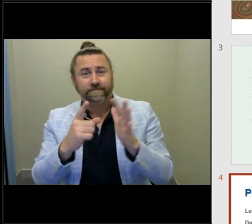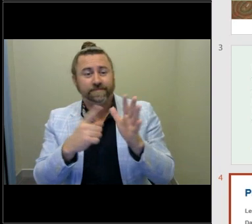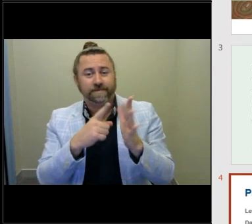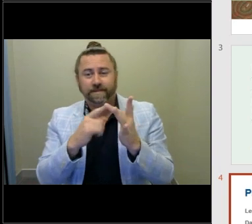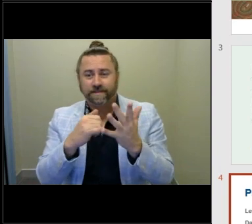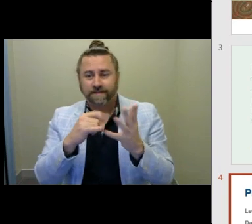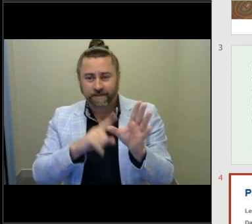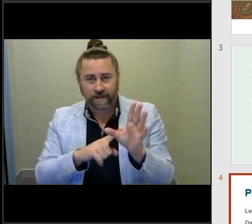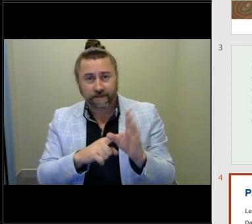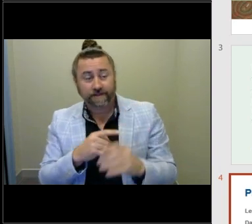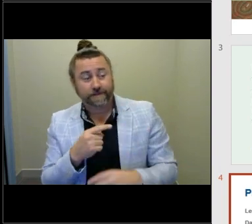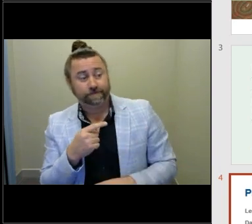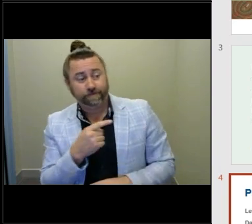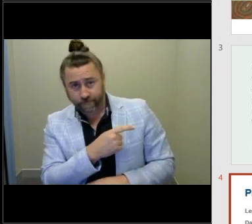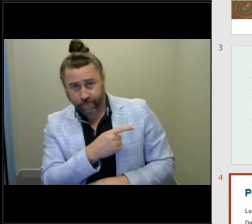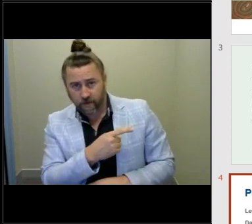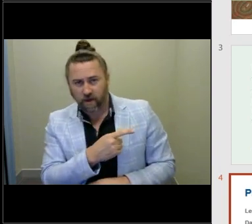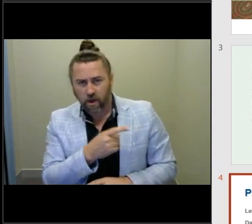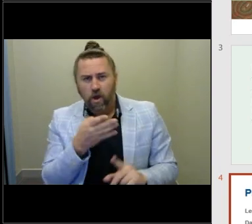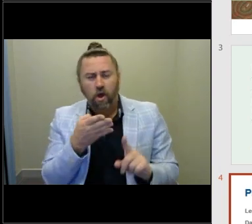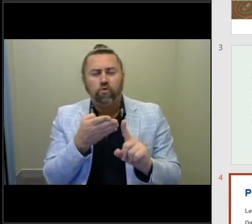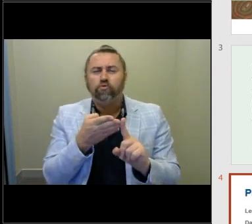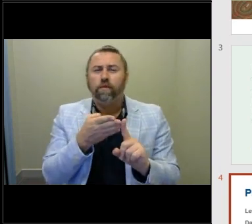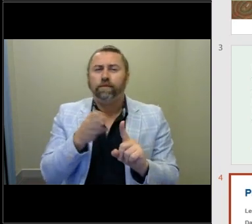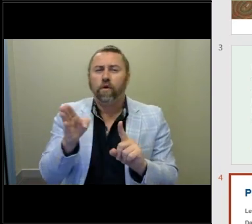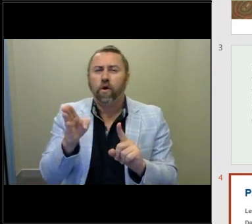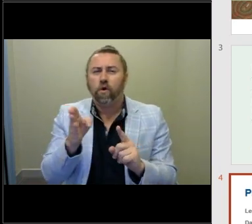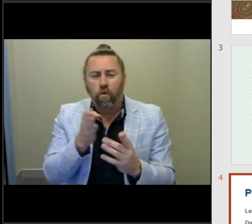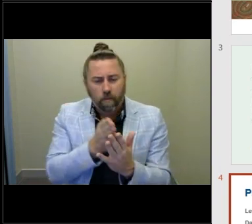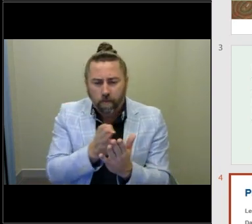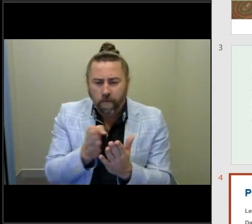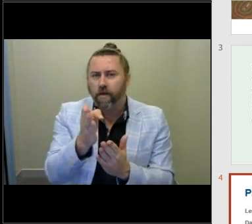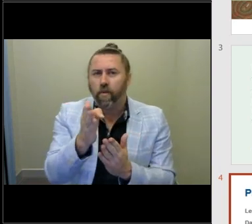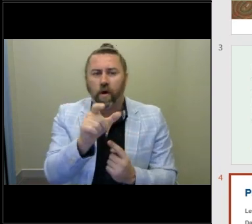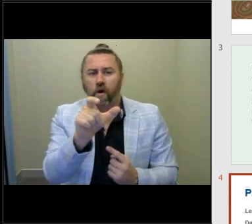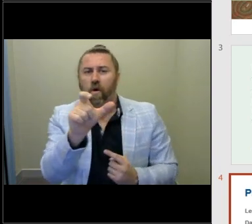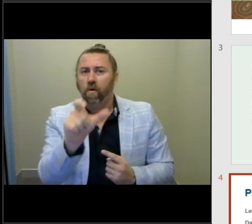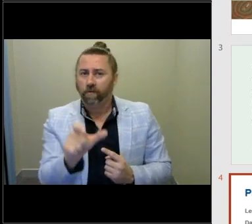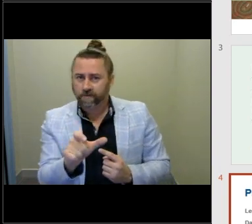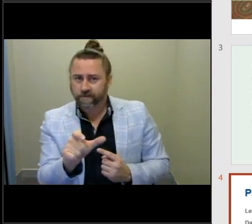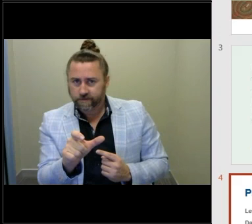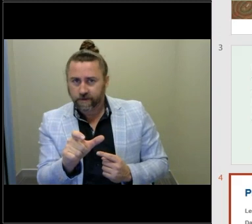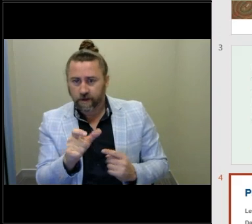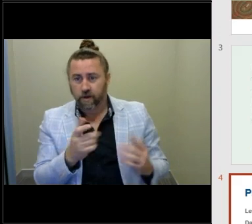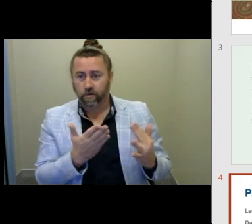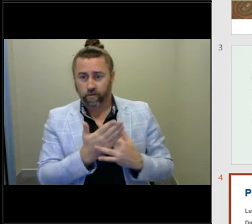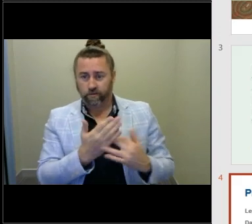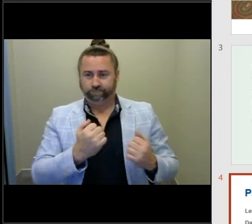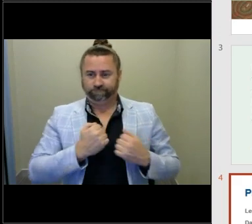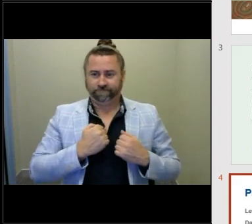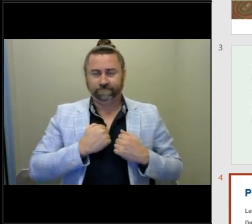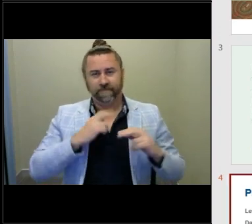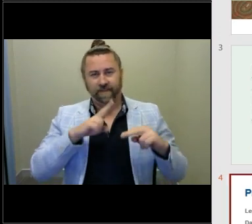Daisy is a Referral Pathways Officer in Family Law Services. Thank you, Daisy, for joining us today.